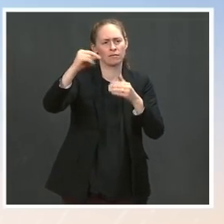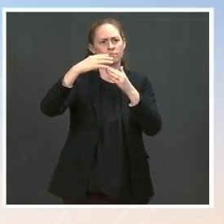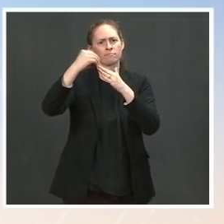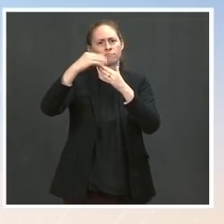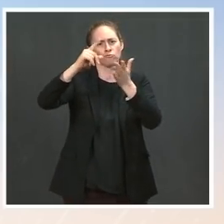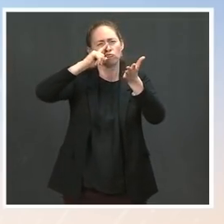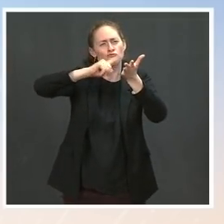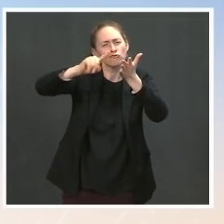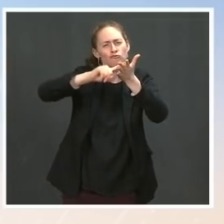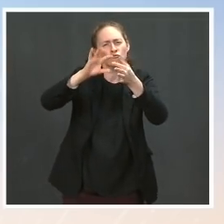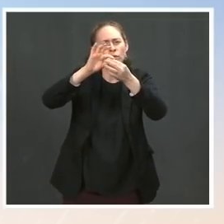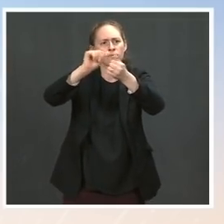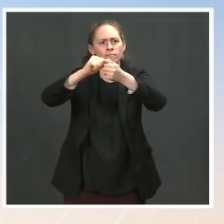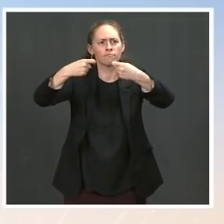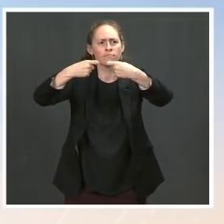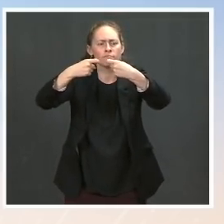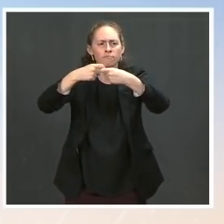We have also called for additional funding.